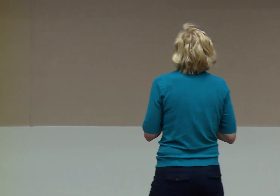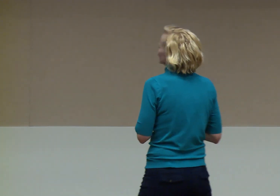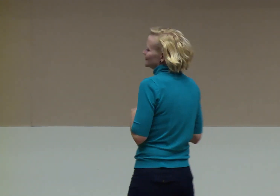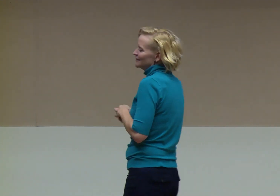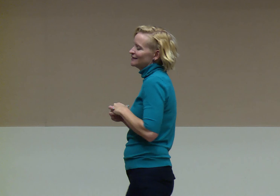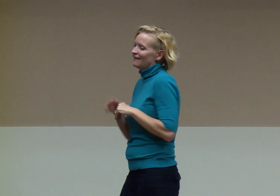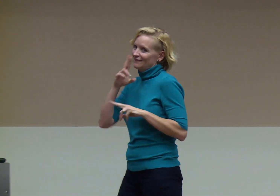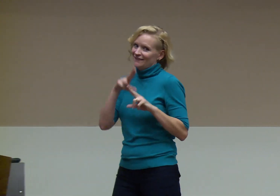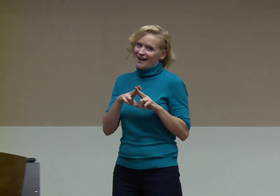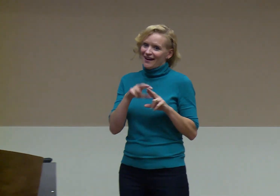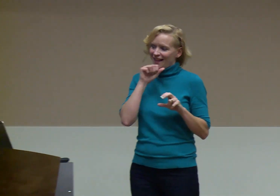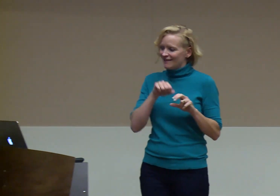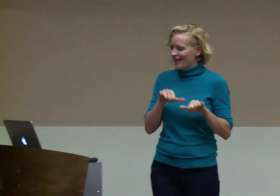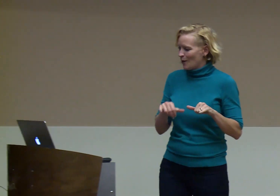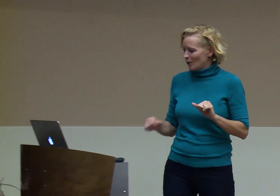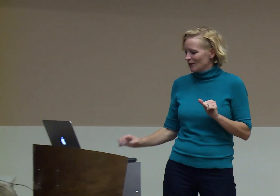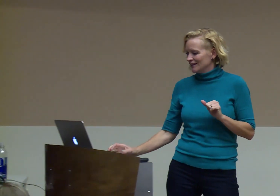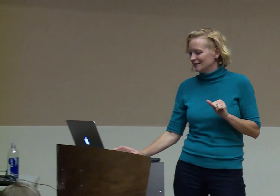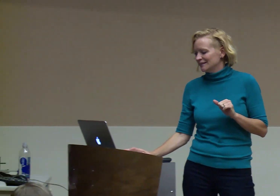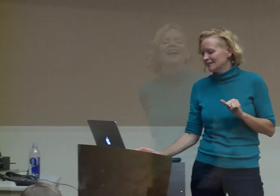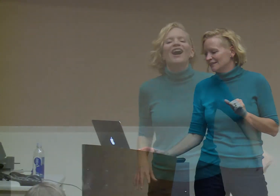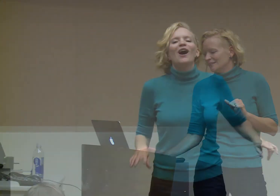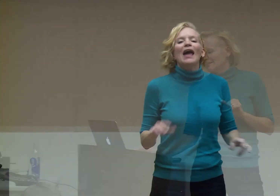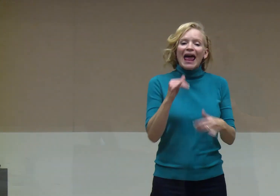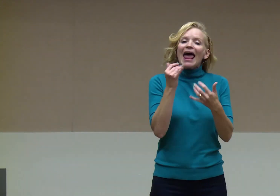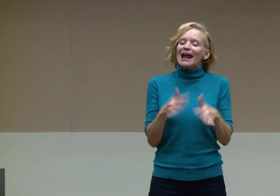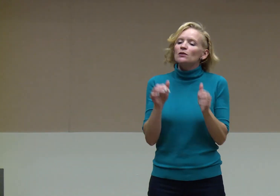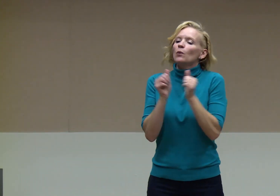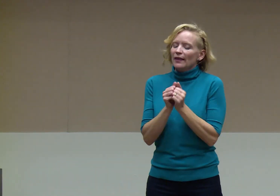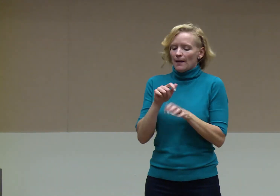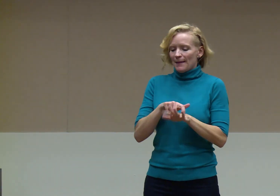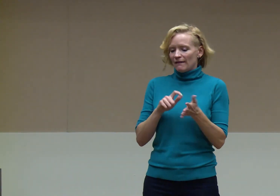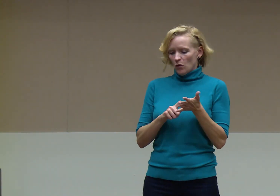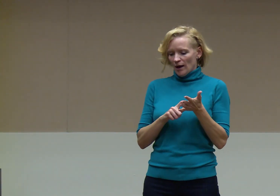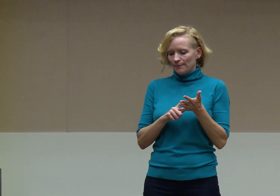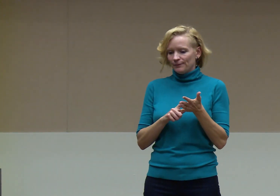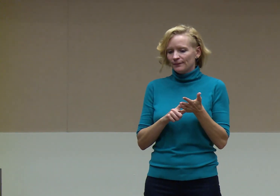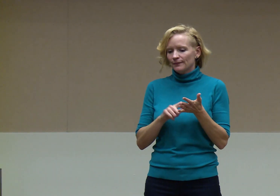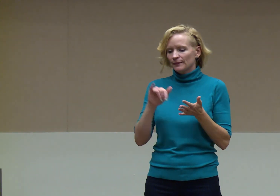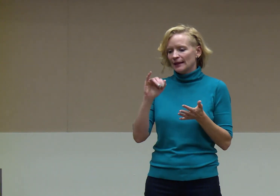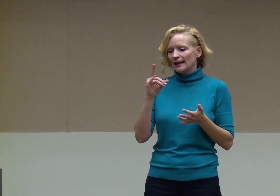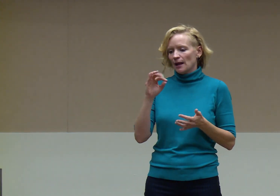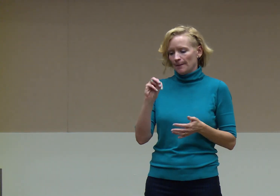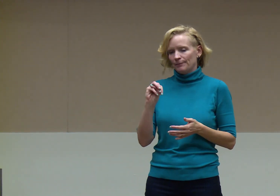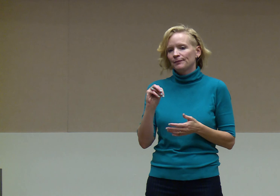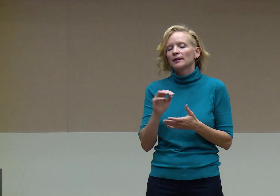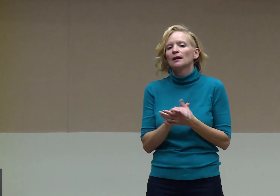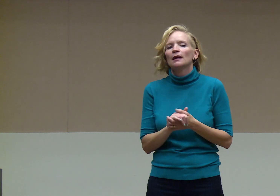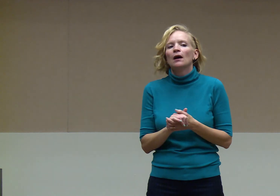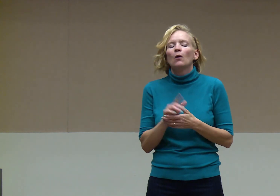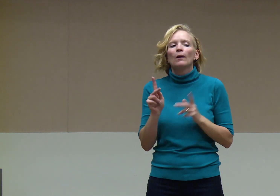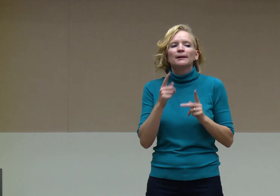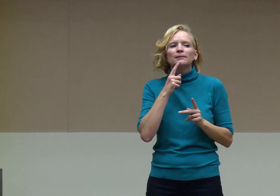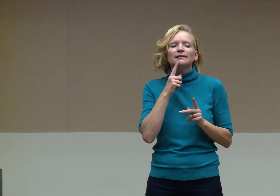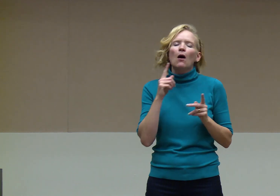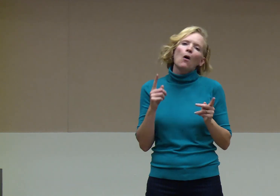at about 6 months, which is just really outstanding. We're gonna end with this nice metaphor or an idiom.